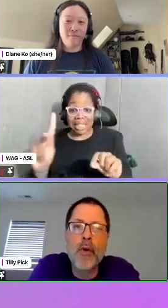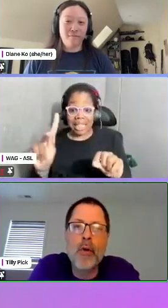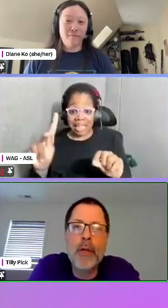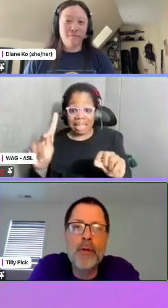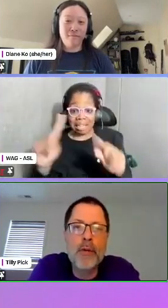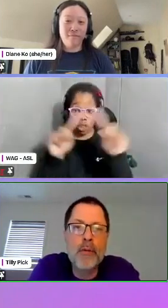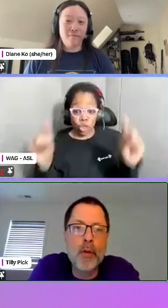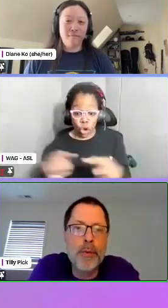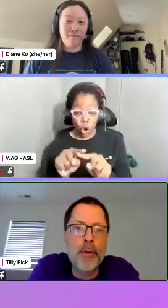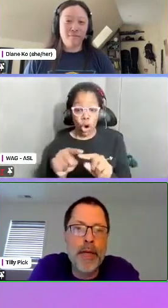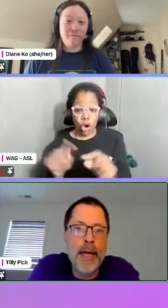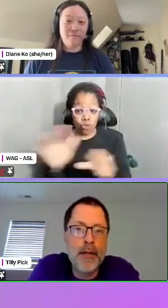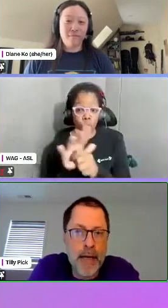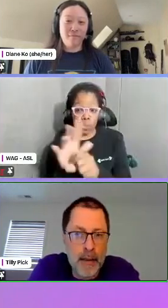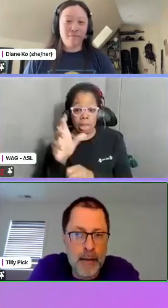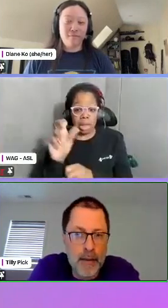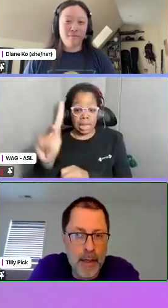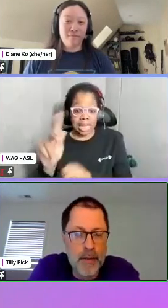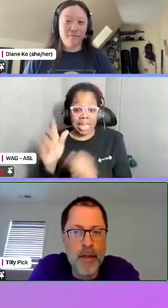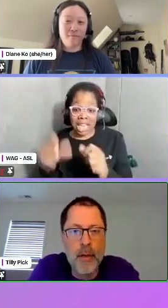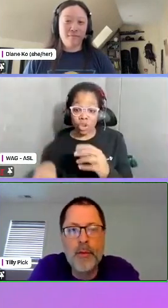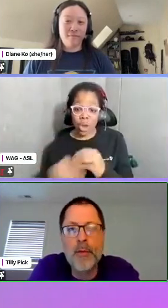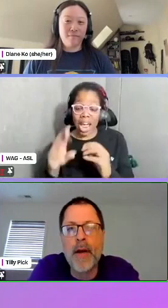should be unique. But then for testing purposes, if you